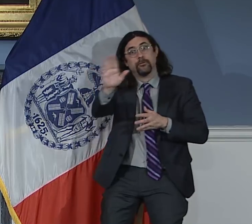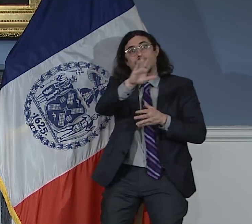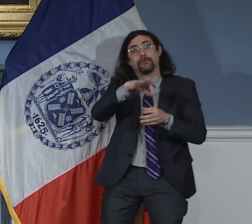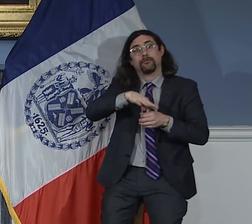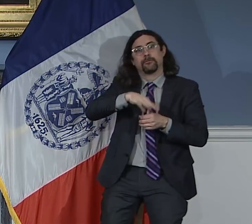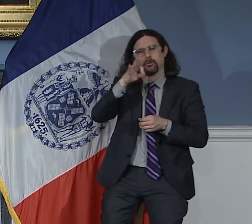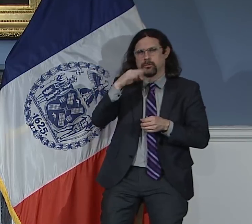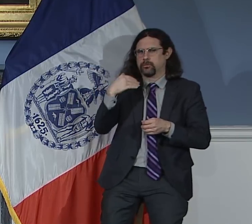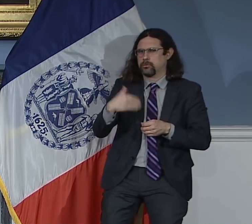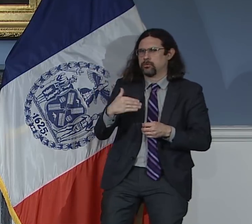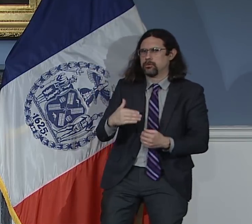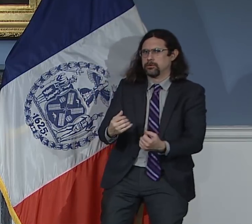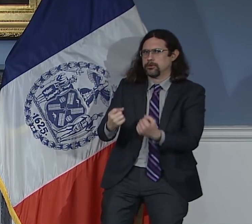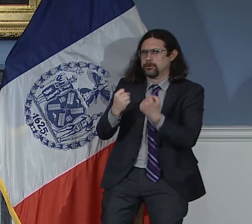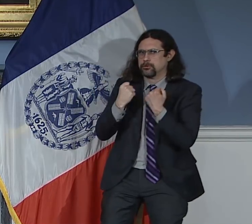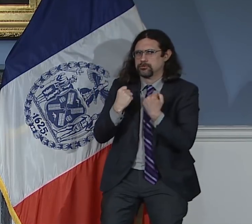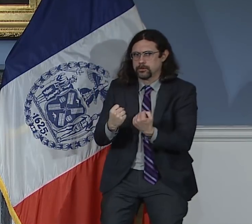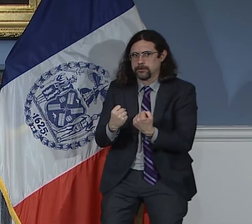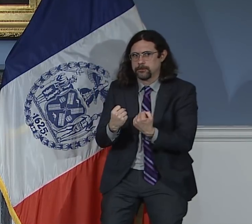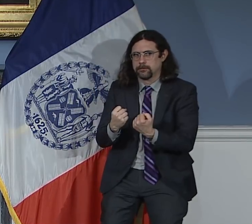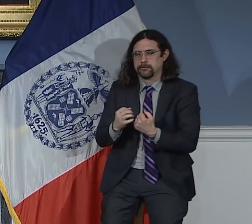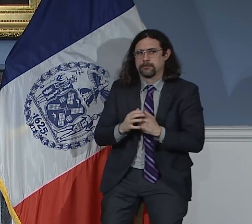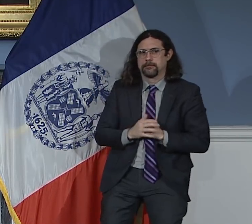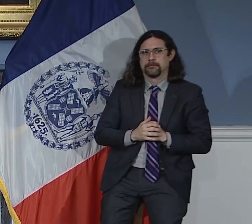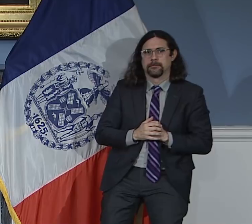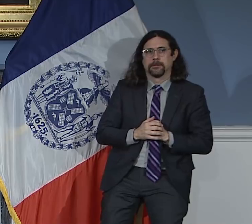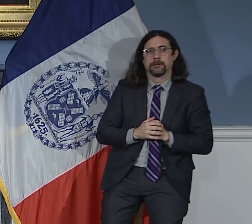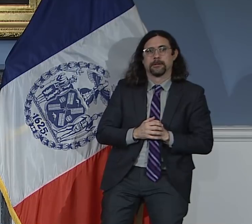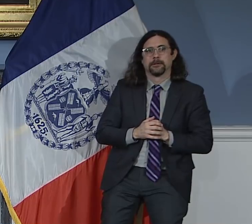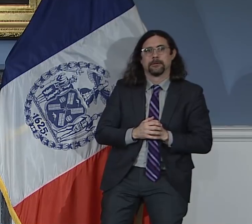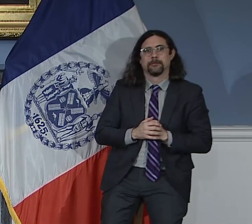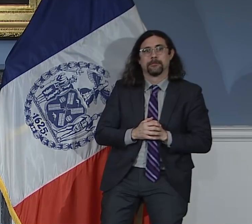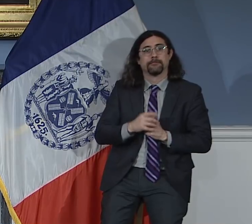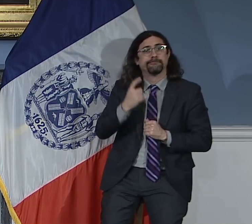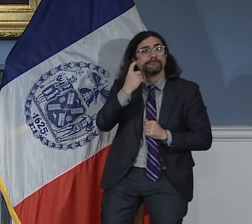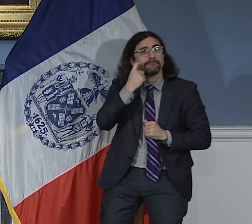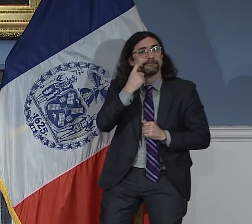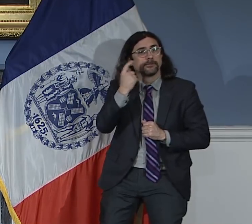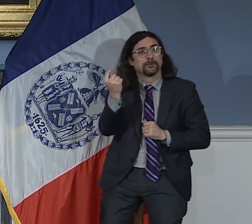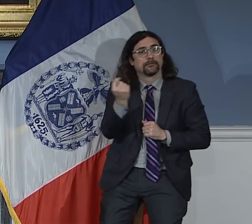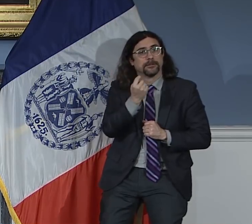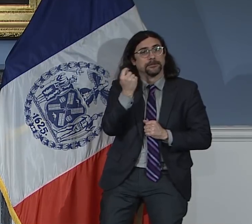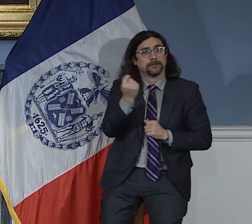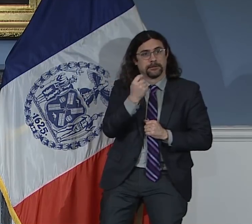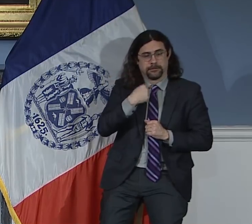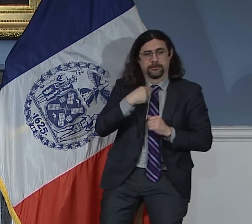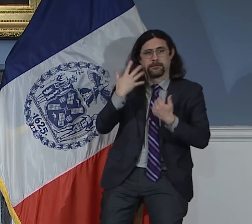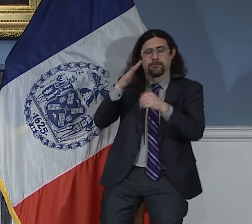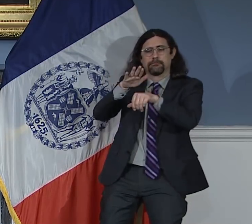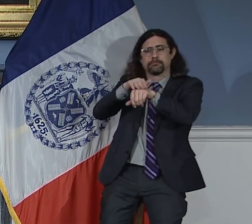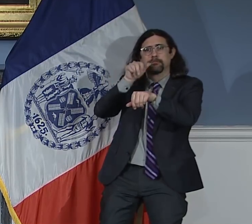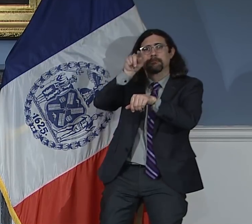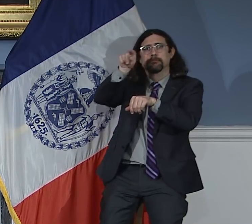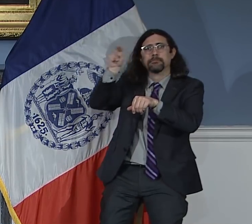IS AN EXAMPLE FOR YOU. JUST ON TUESDAY I PUT OUT A CALL TO RETIRED HEALTH